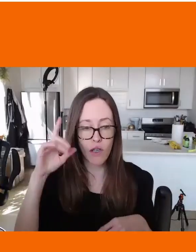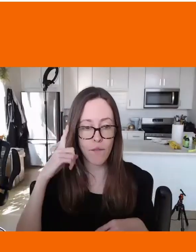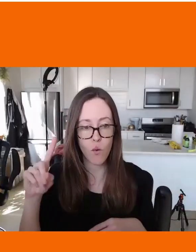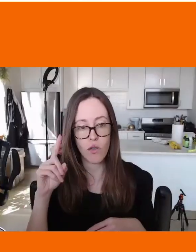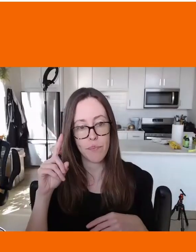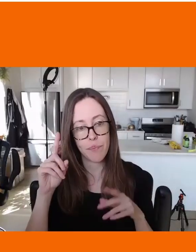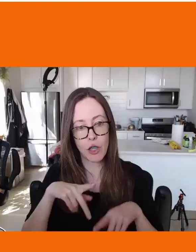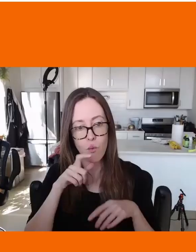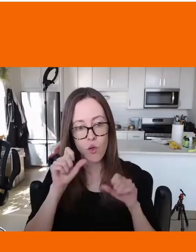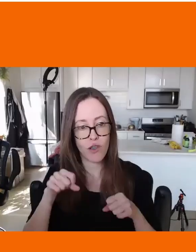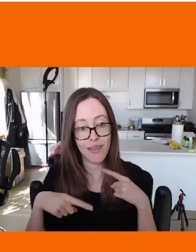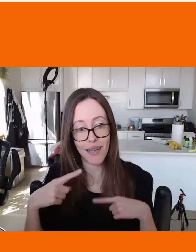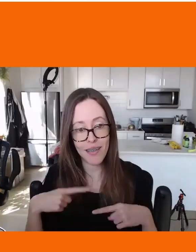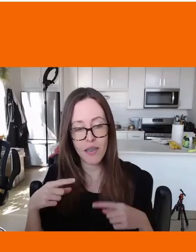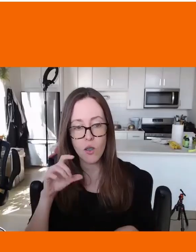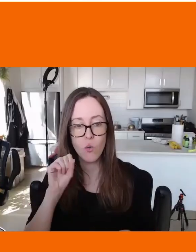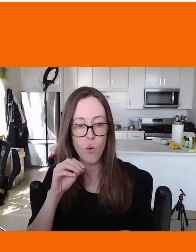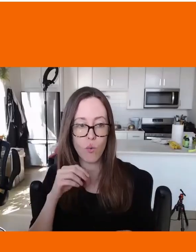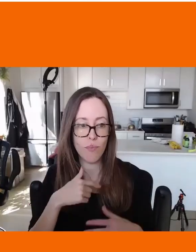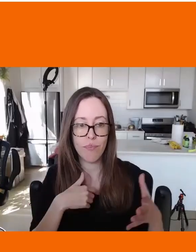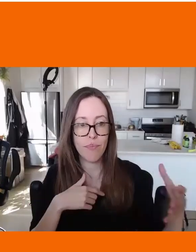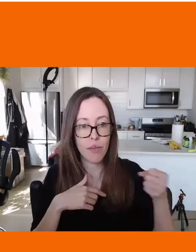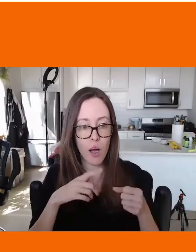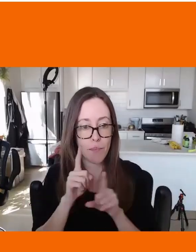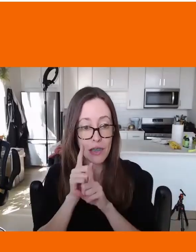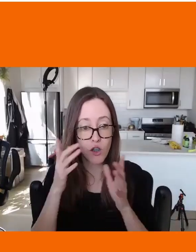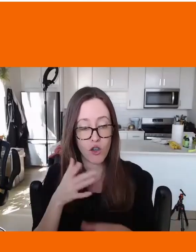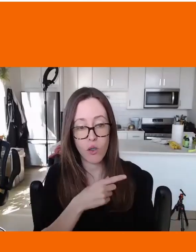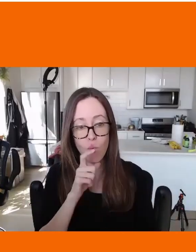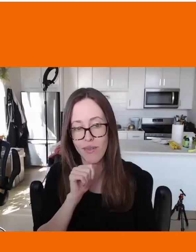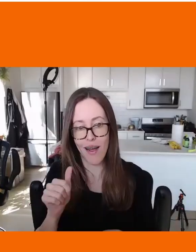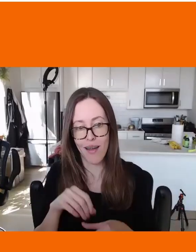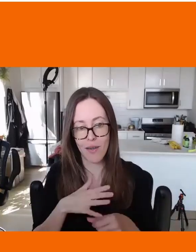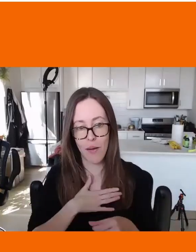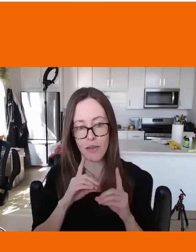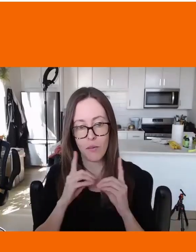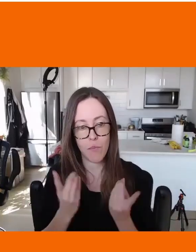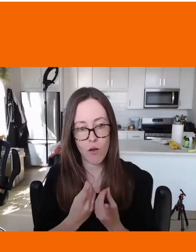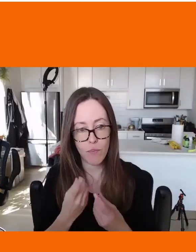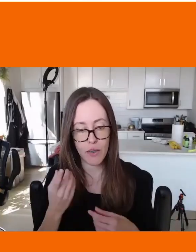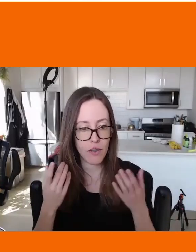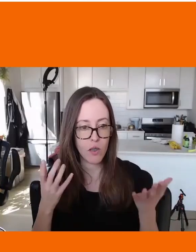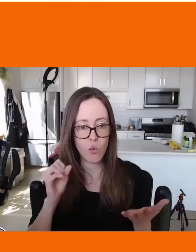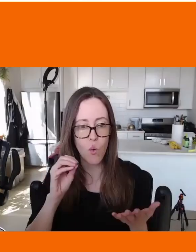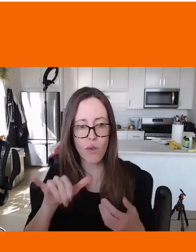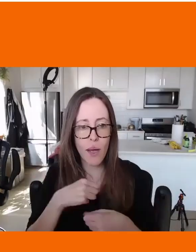Your PhD is specifically designed to be a mentored process. I got a mentor, but they weren't in the same lab as I was.